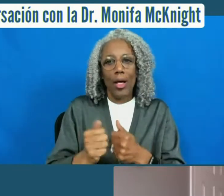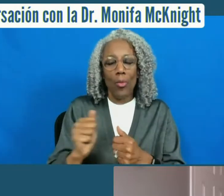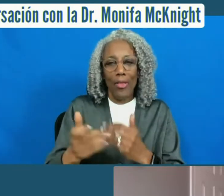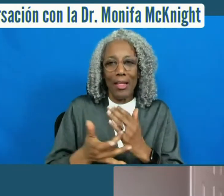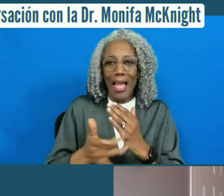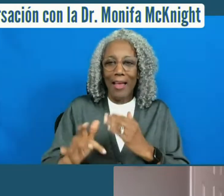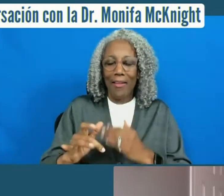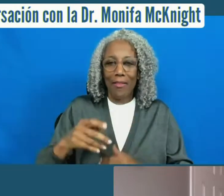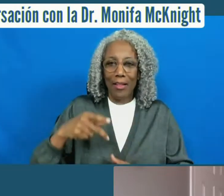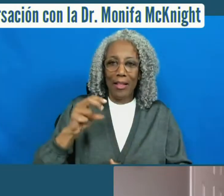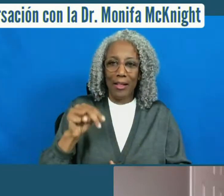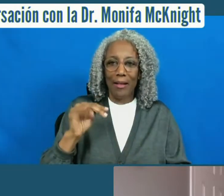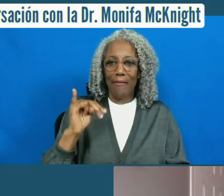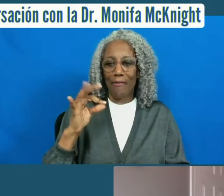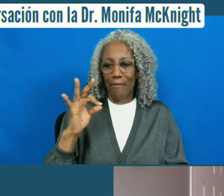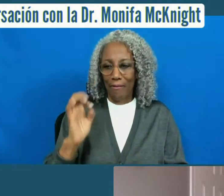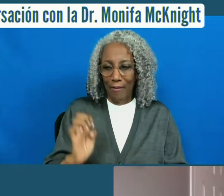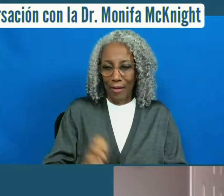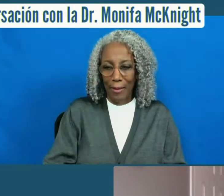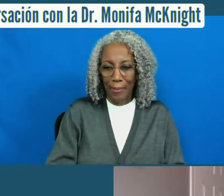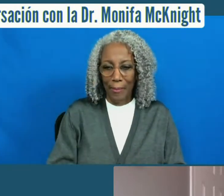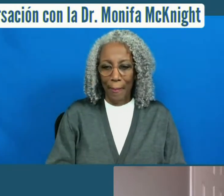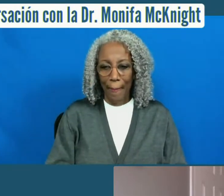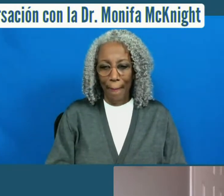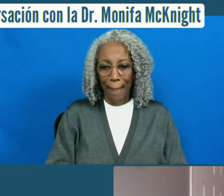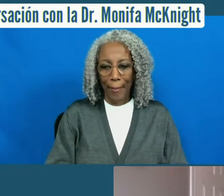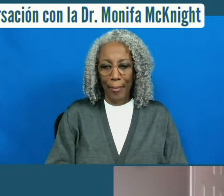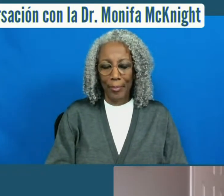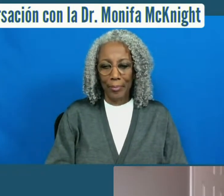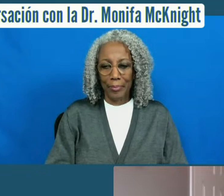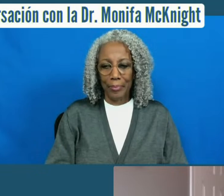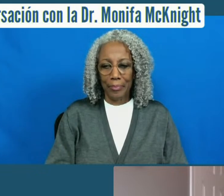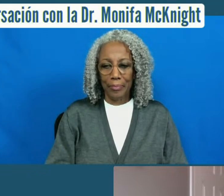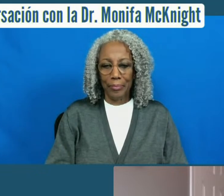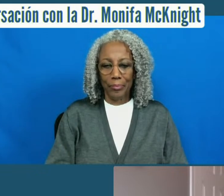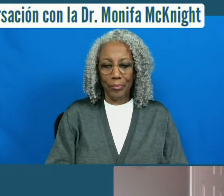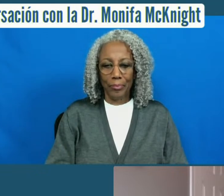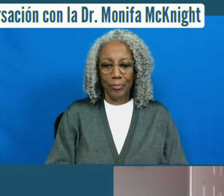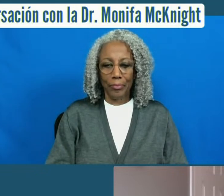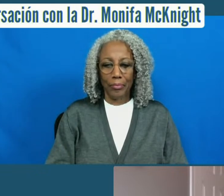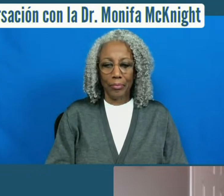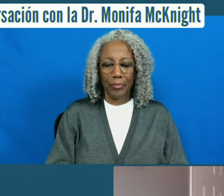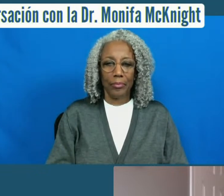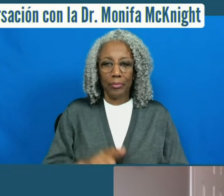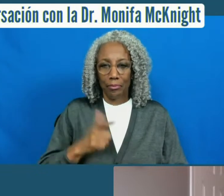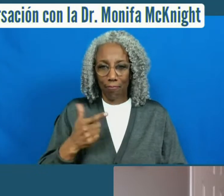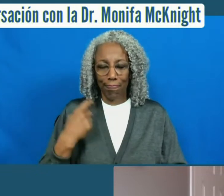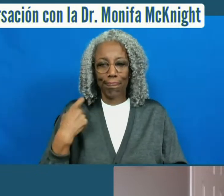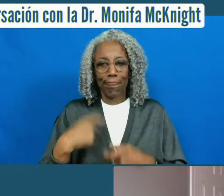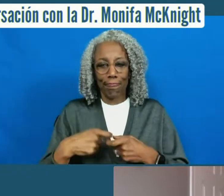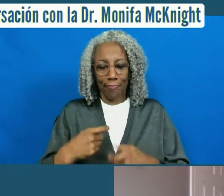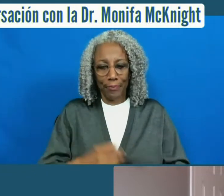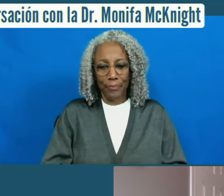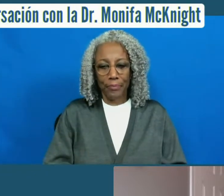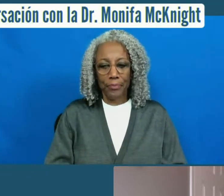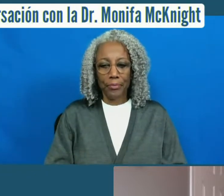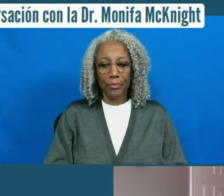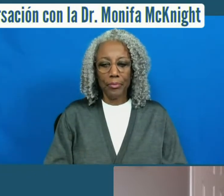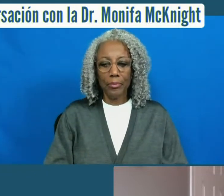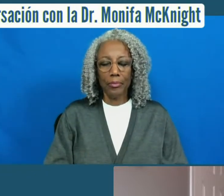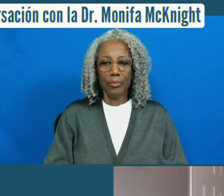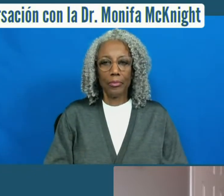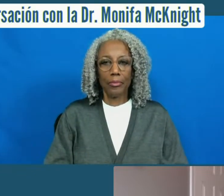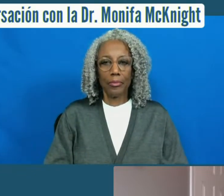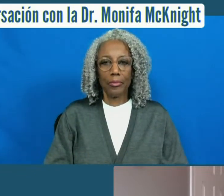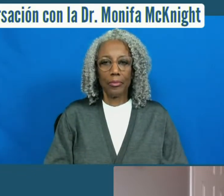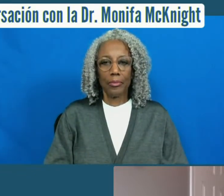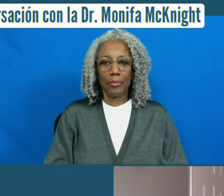and threatened with a knife.